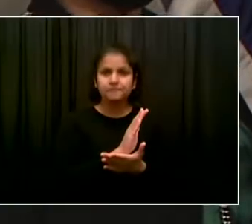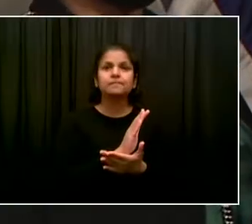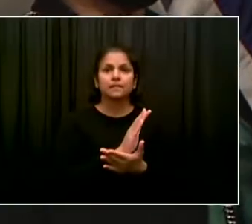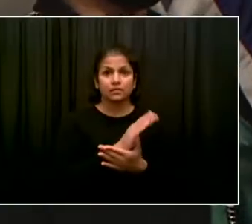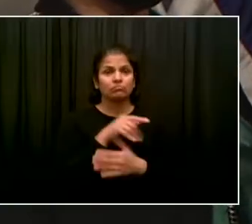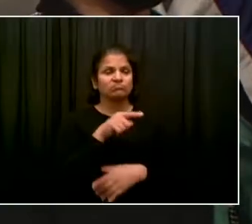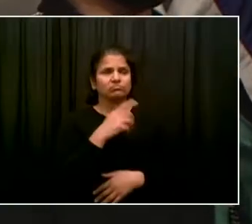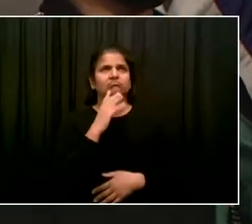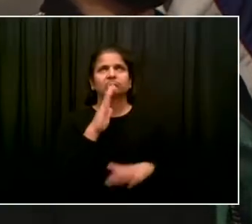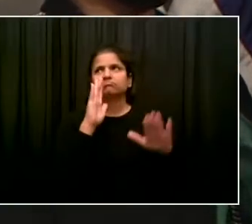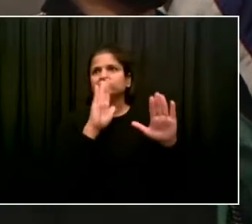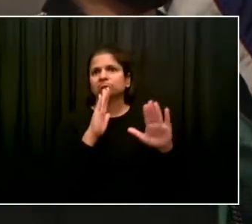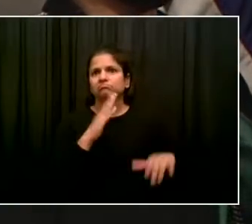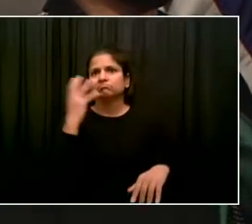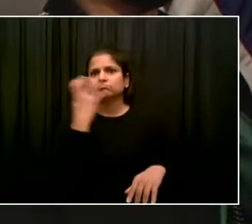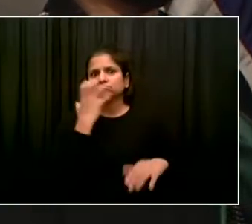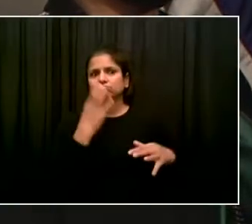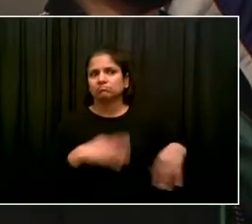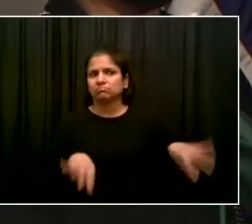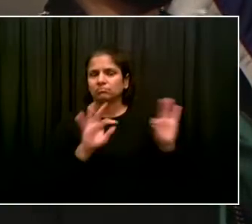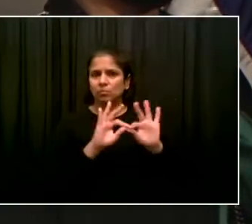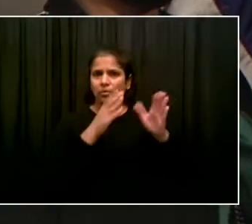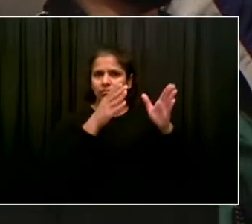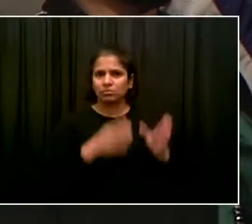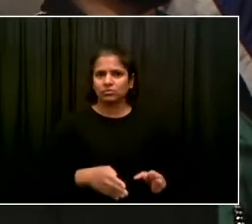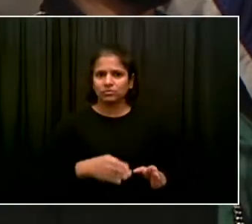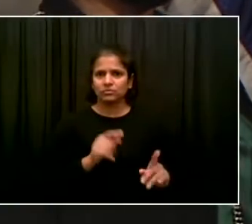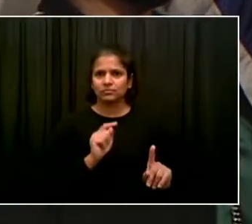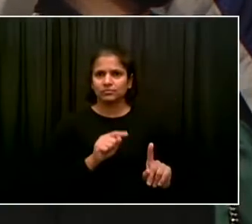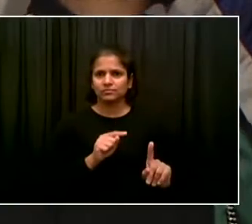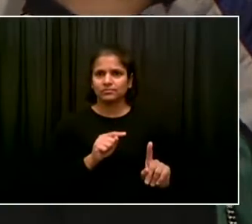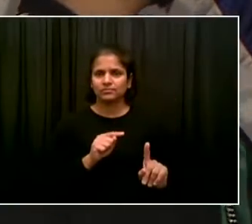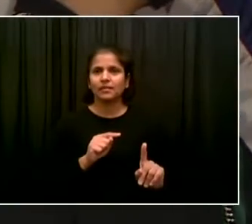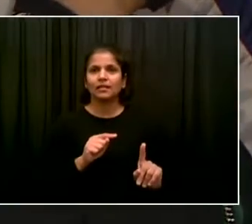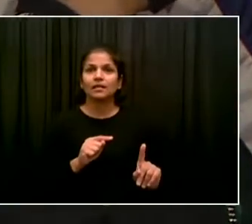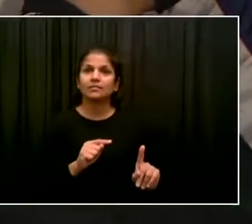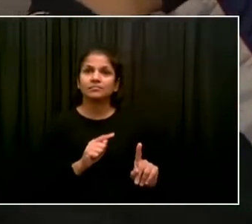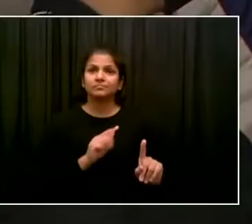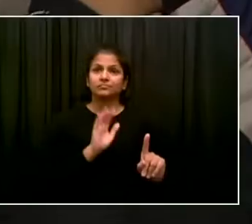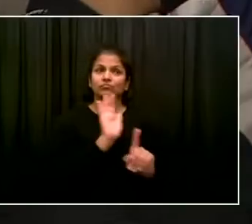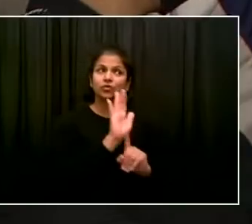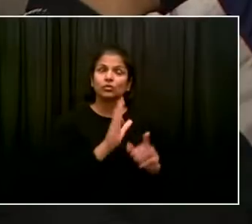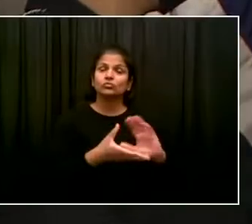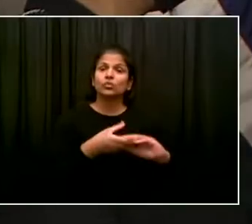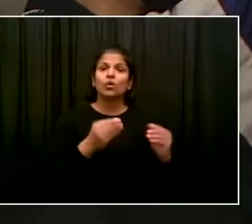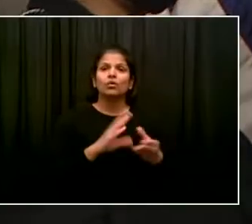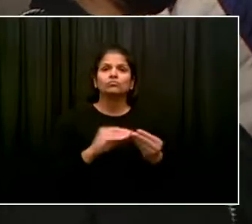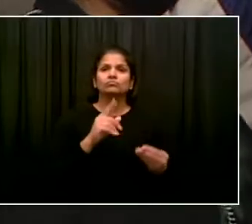THAT THE CITY OF NEW YORK IS EVER KNOWN AND THAT IS SYAINA G LOT. THAT IS SAYING A LOT. T BUWHAT I ALSO